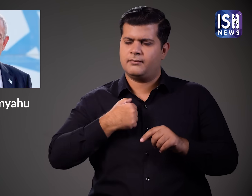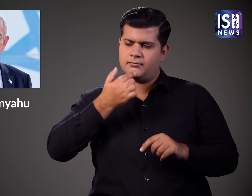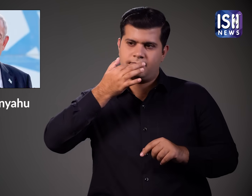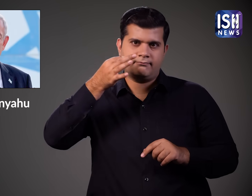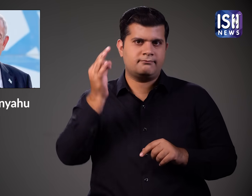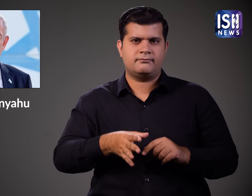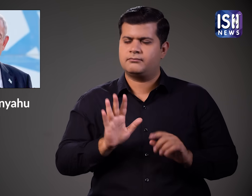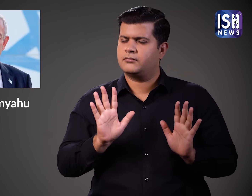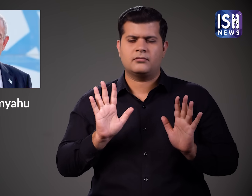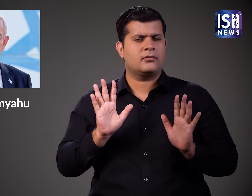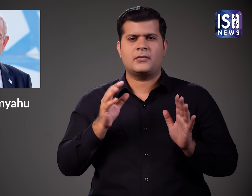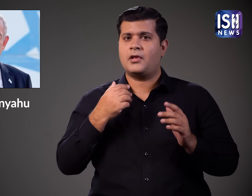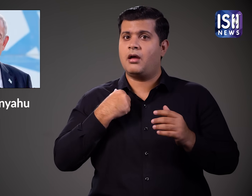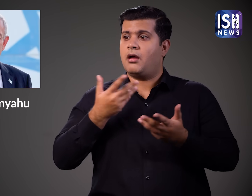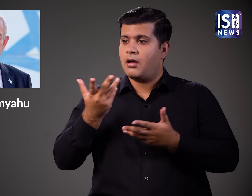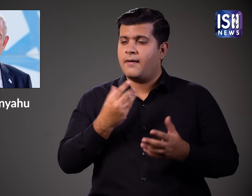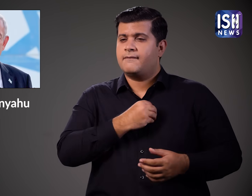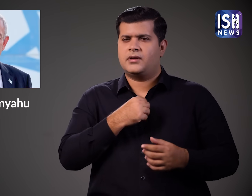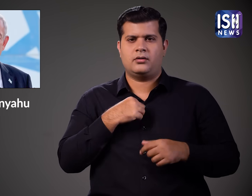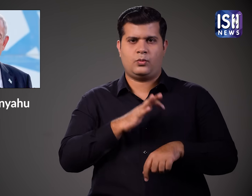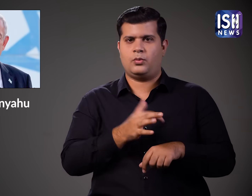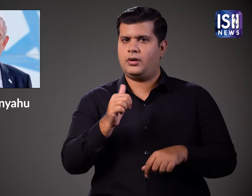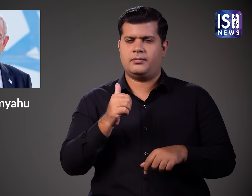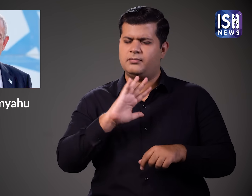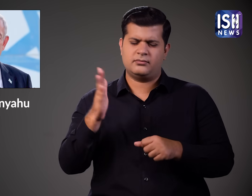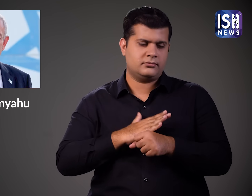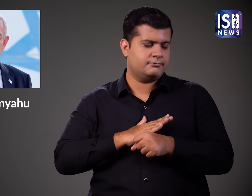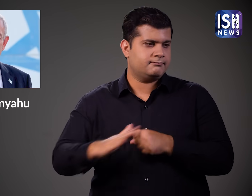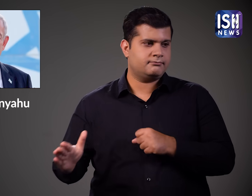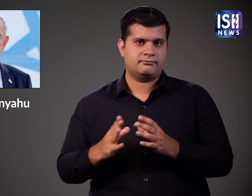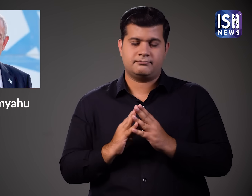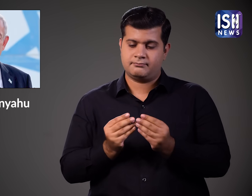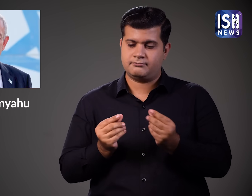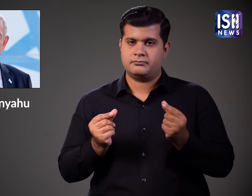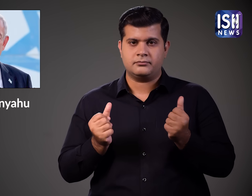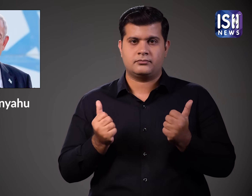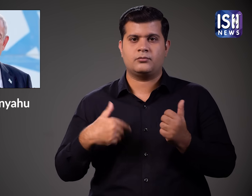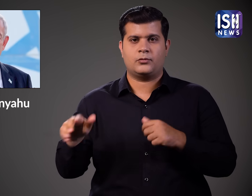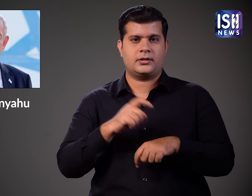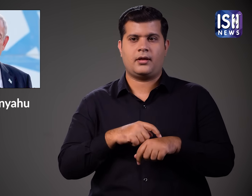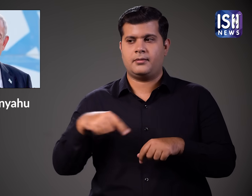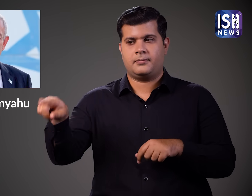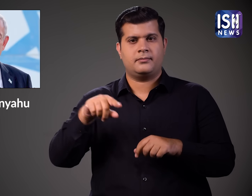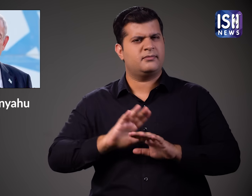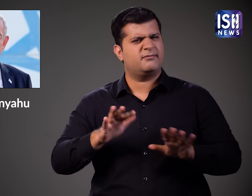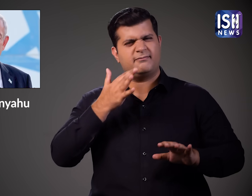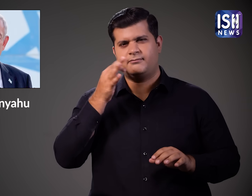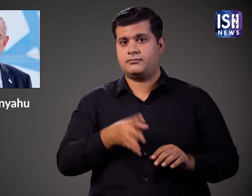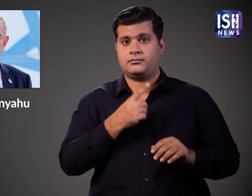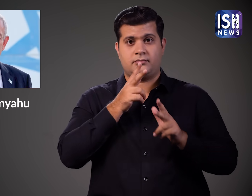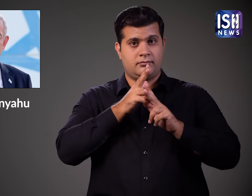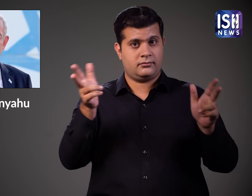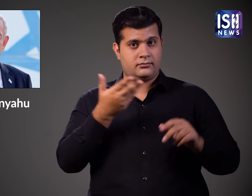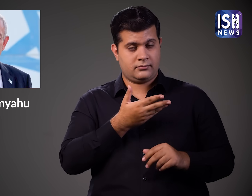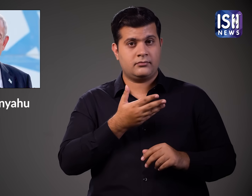We will crush them and destroy them as the world has destroyed ISIS."